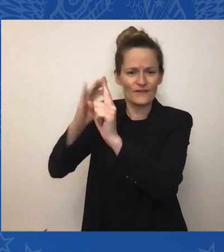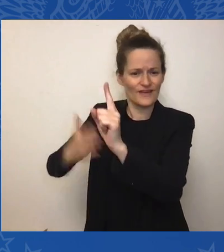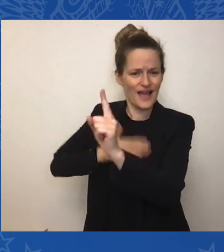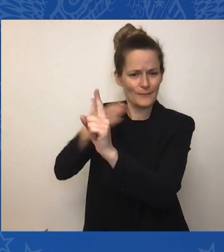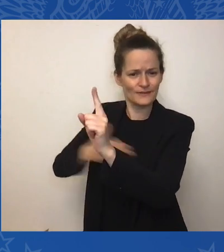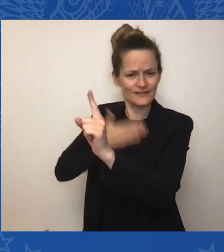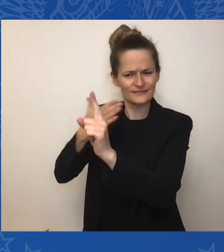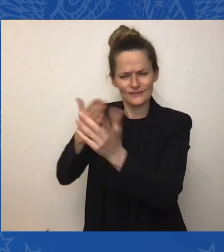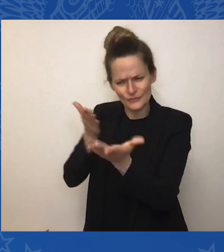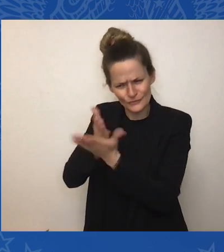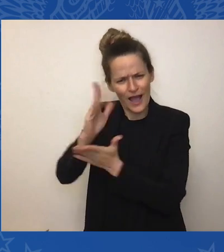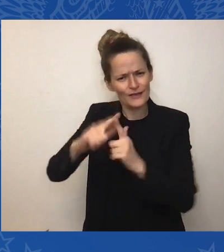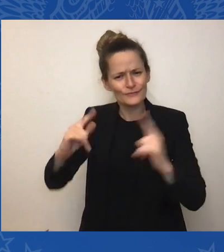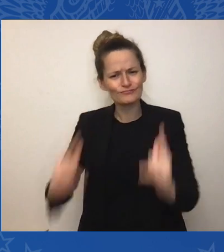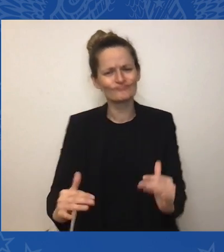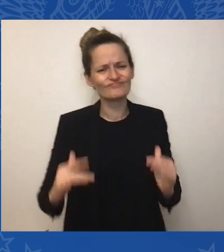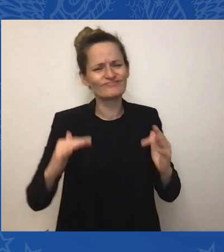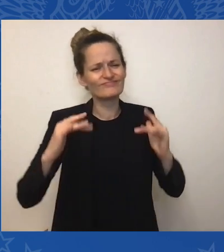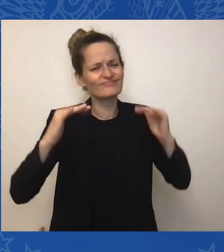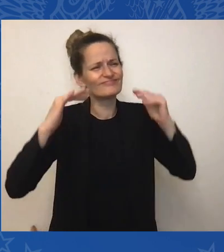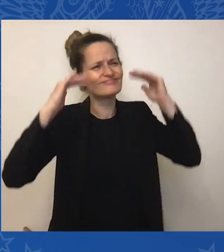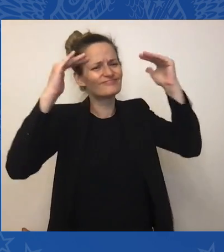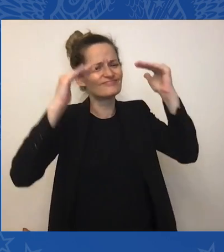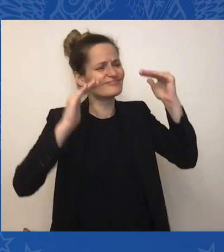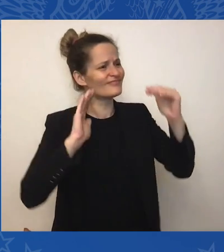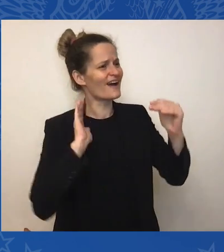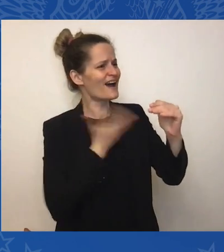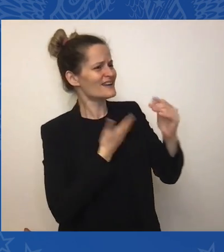unlimited by unfair barriers of privilege and power.